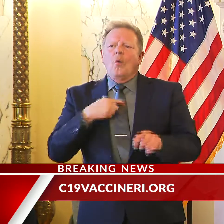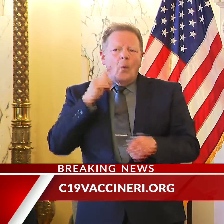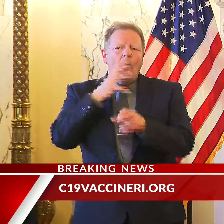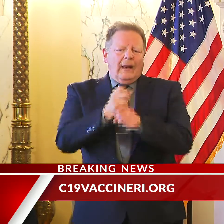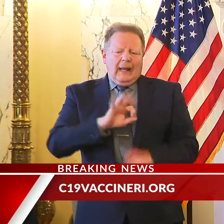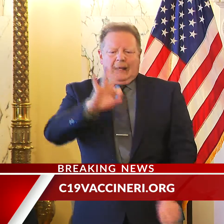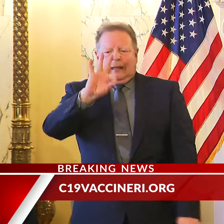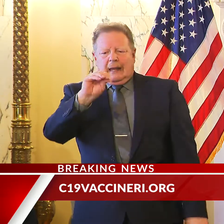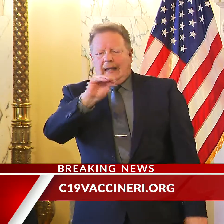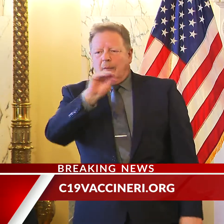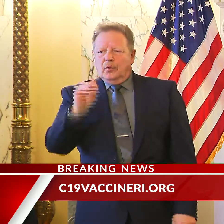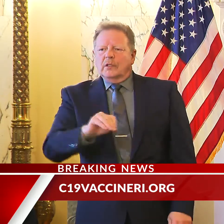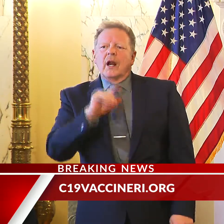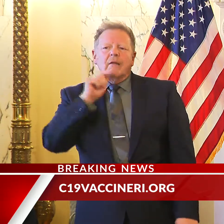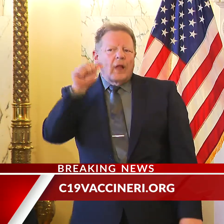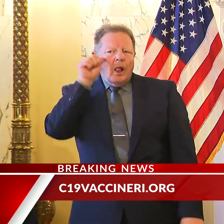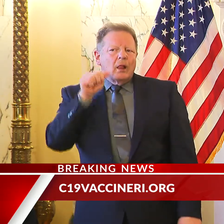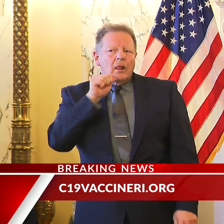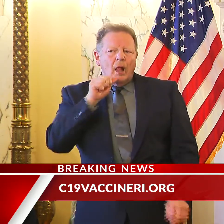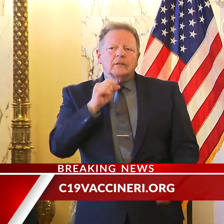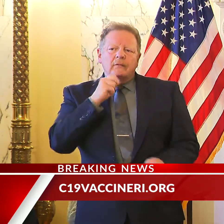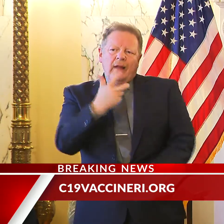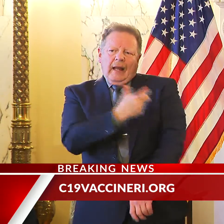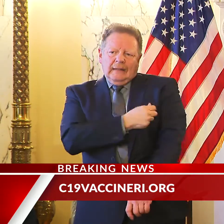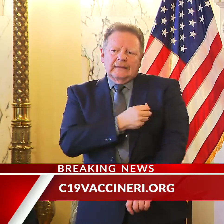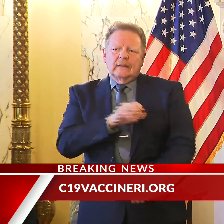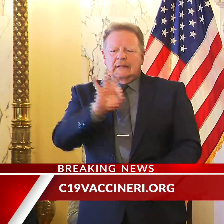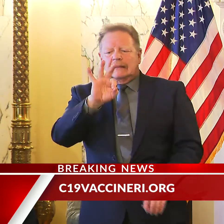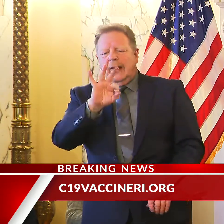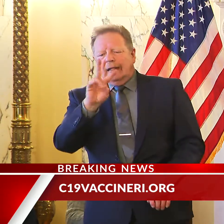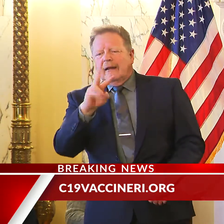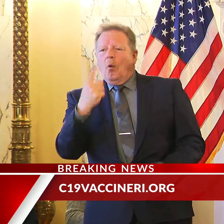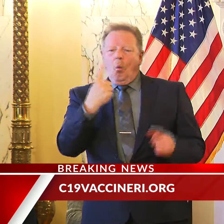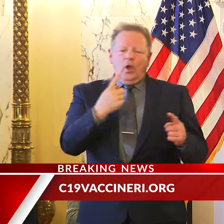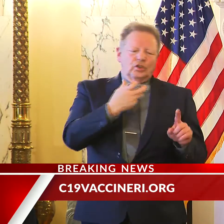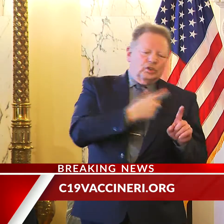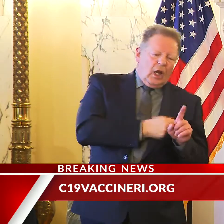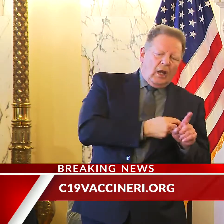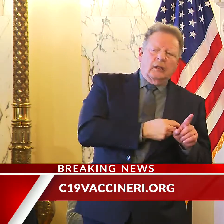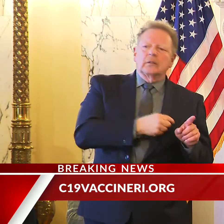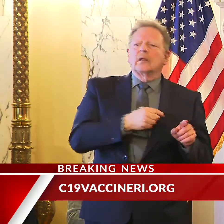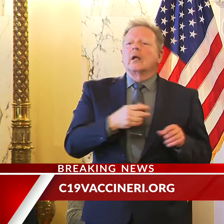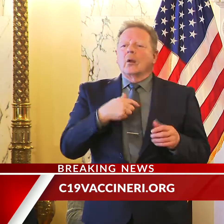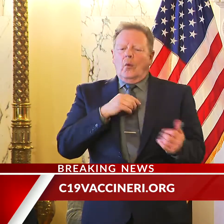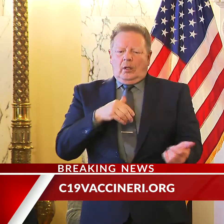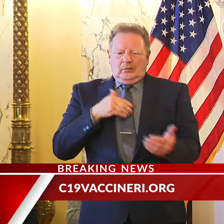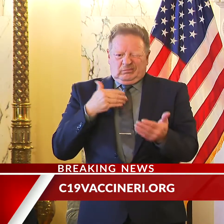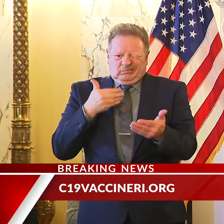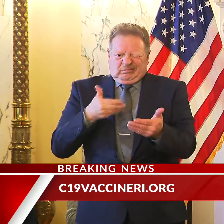TO IN 60,000. AND I THAT WE'RE GOING TO COME UP WITH IN THE GO. YOU WE MENTIONED THAT